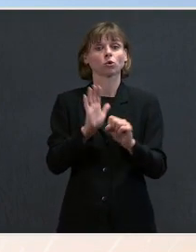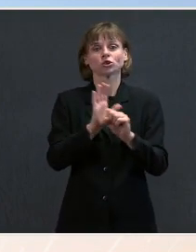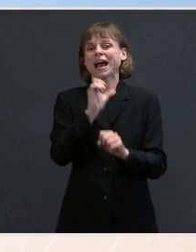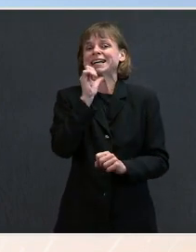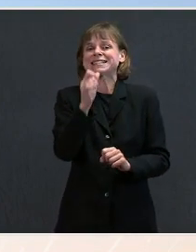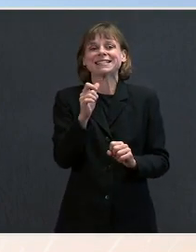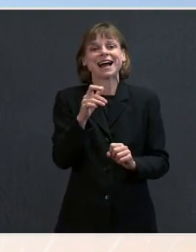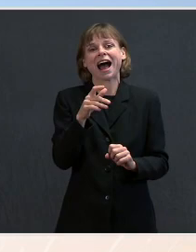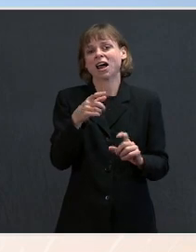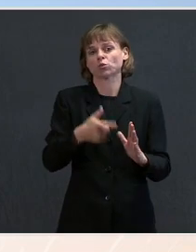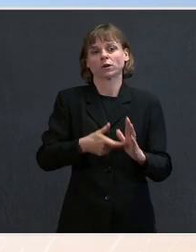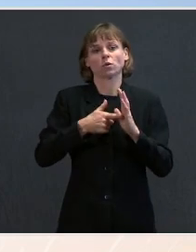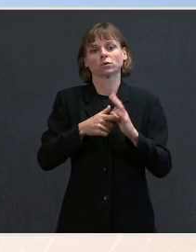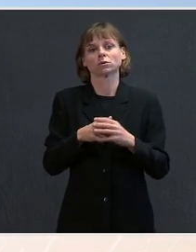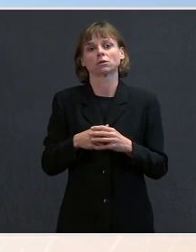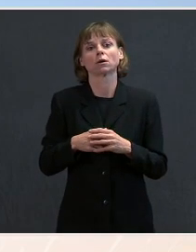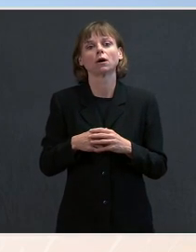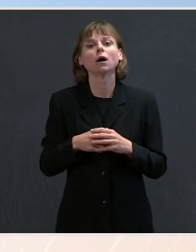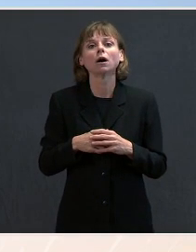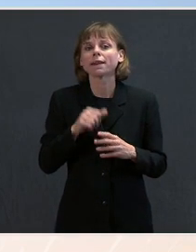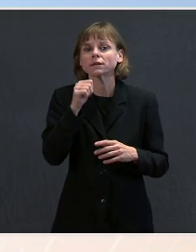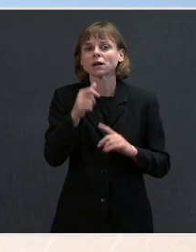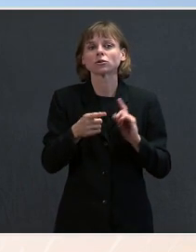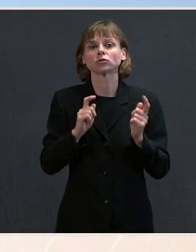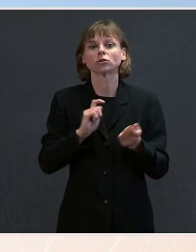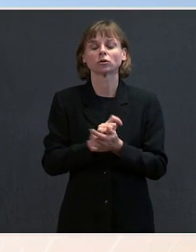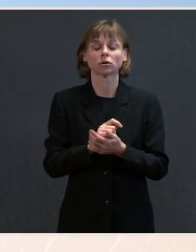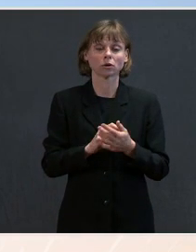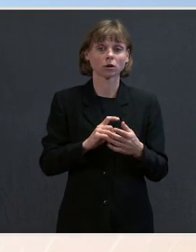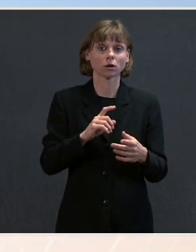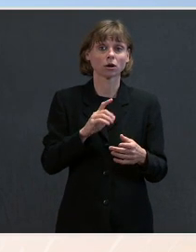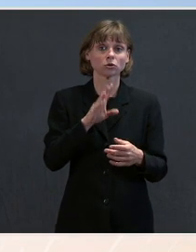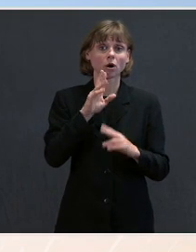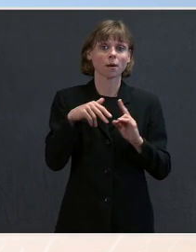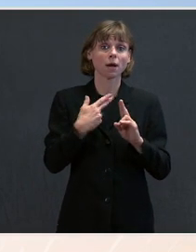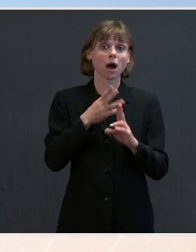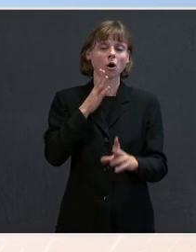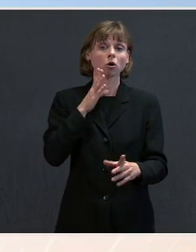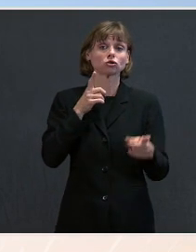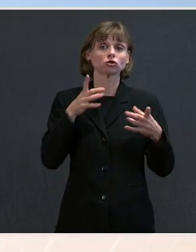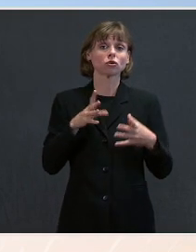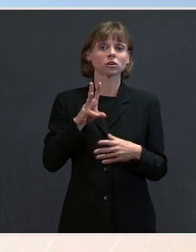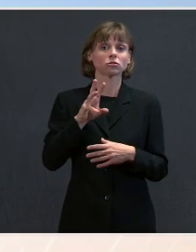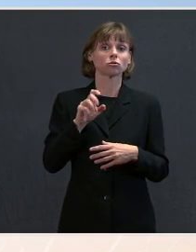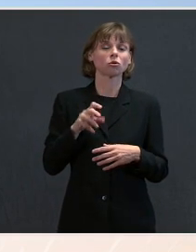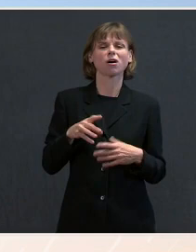The Press: I'd like to ask about Director Wray but if I can just follow up there. Ms. Psaki: Sure. The Press: What's your message then to other essential workers?